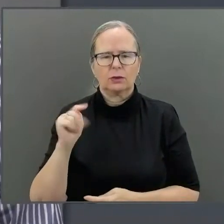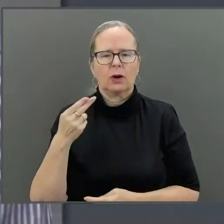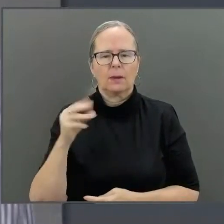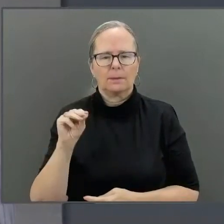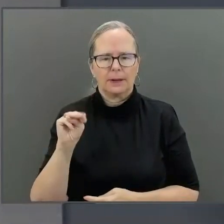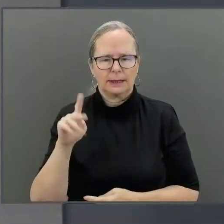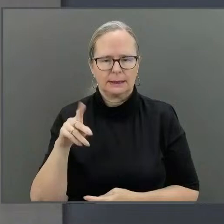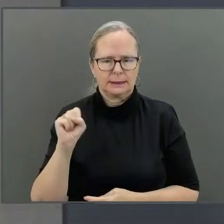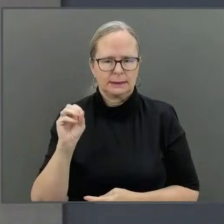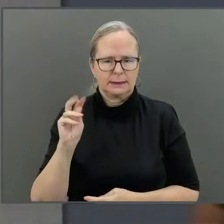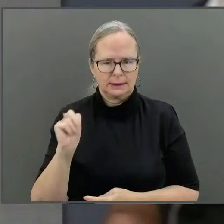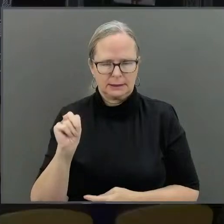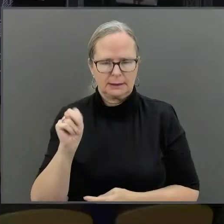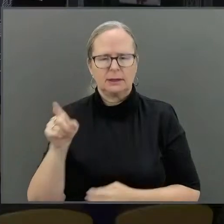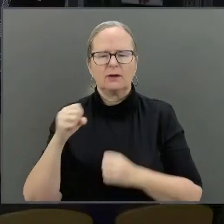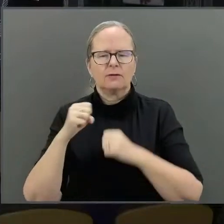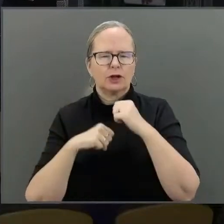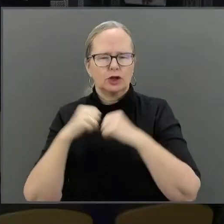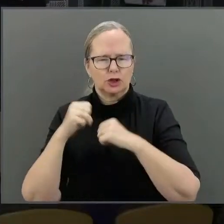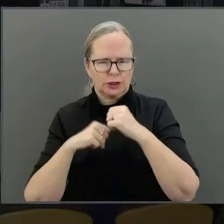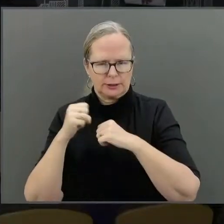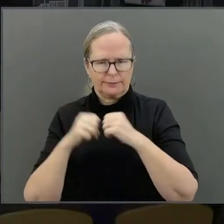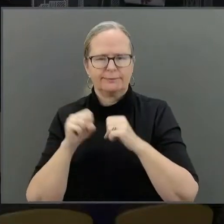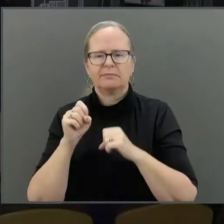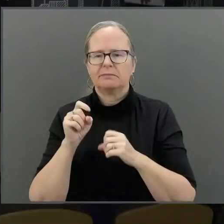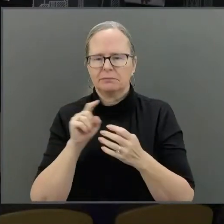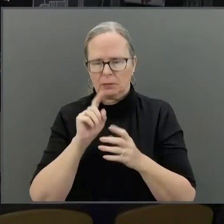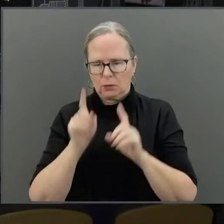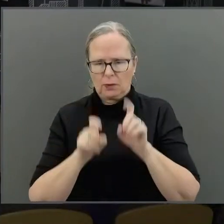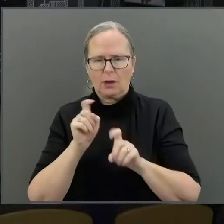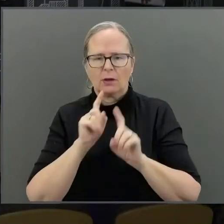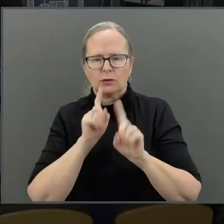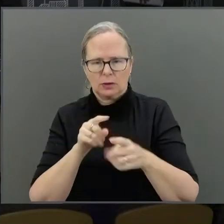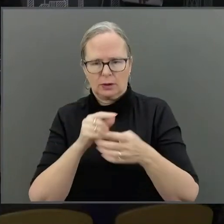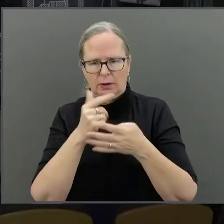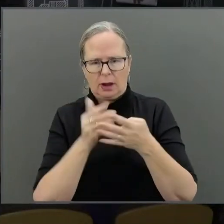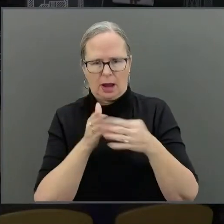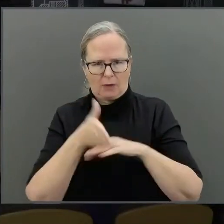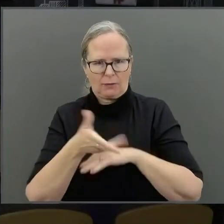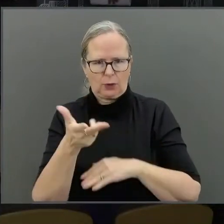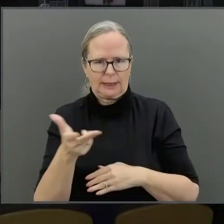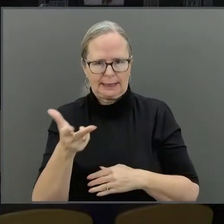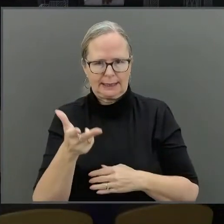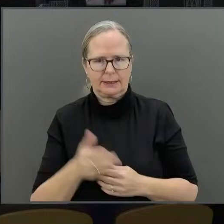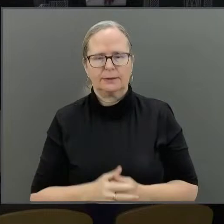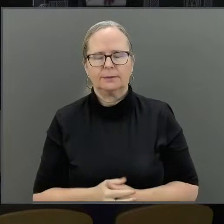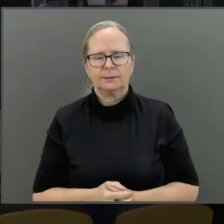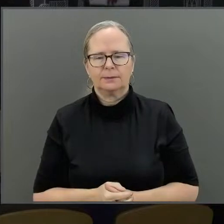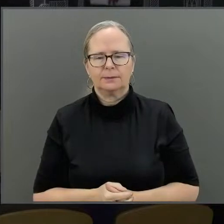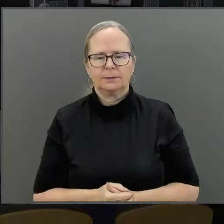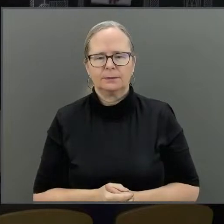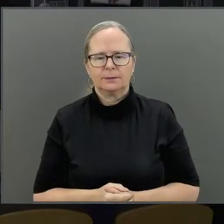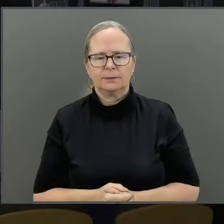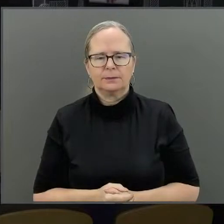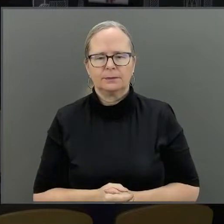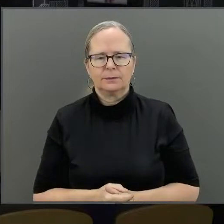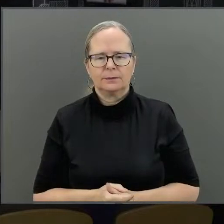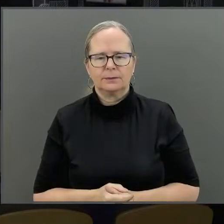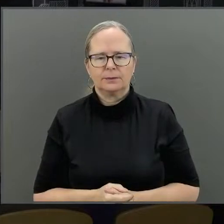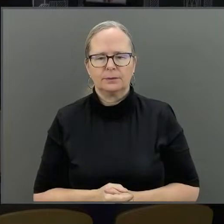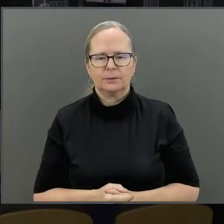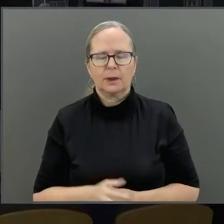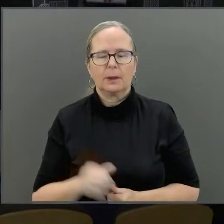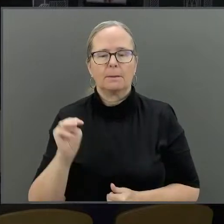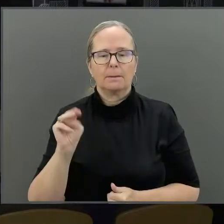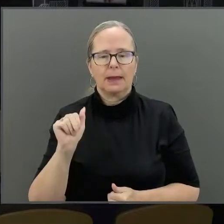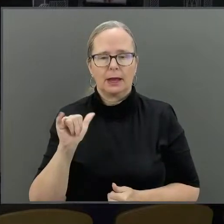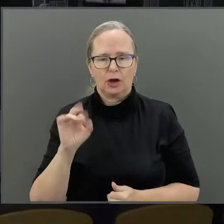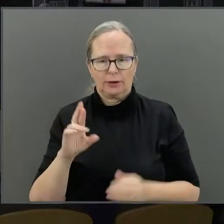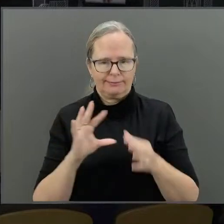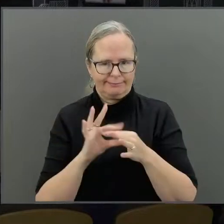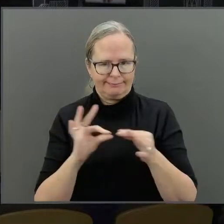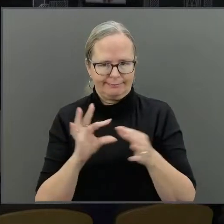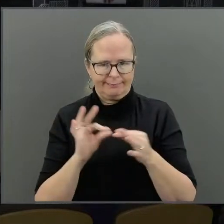much Oki D NADA I'm bastage tante and good afternoon everyone construction is continuing on